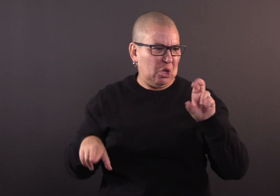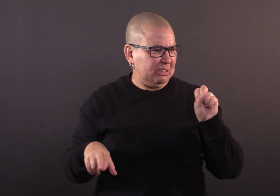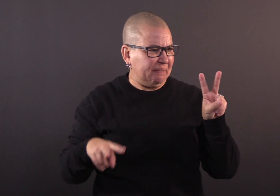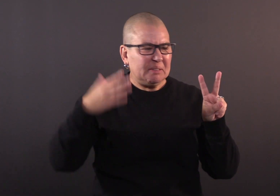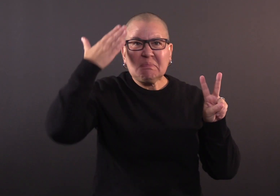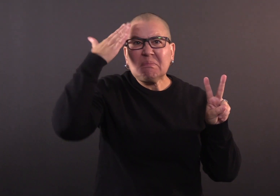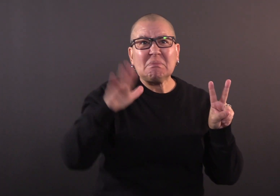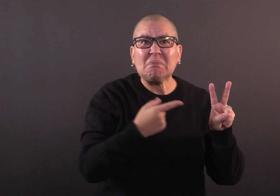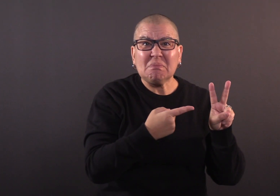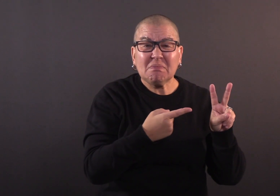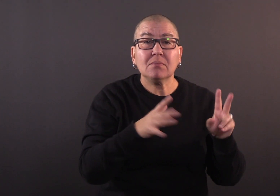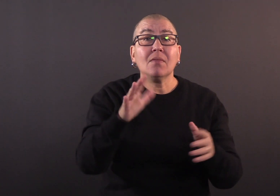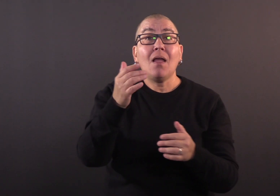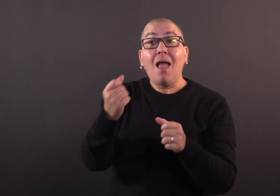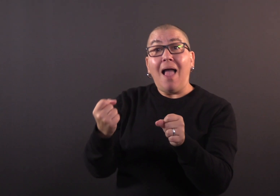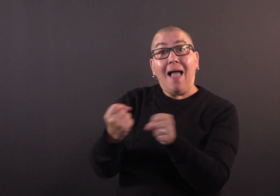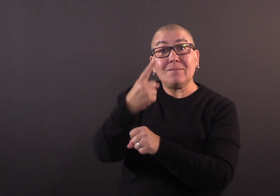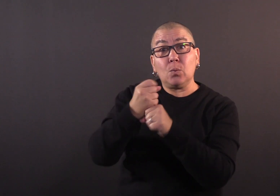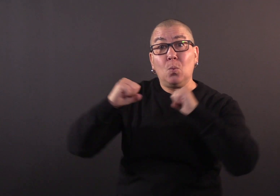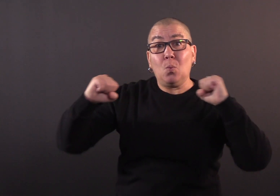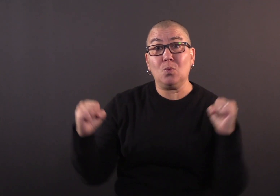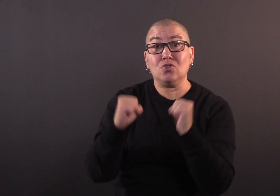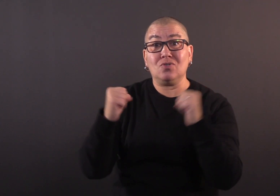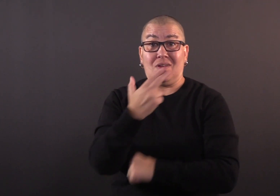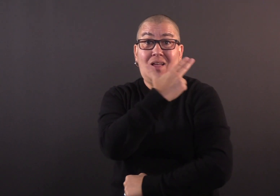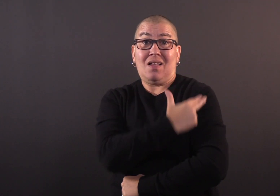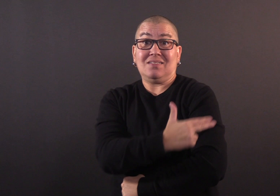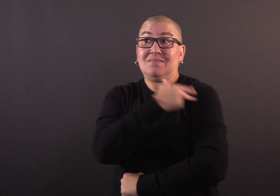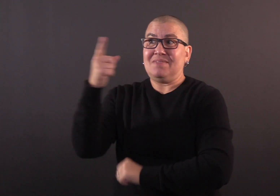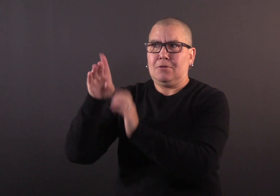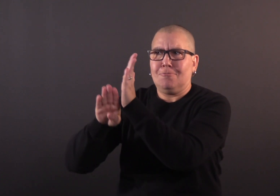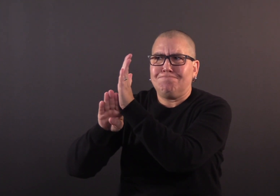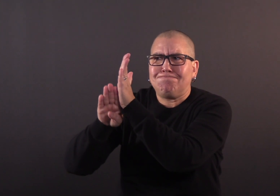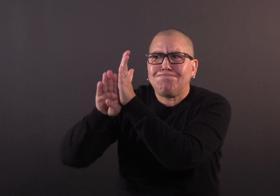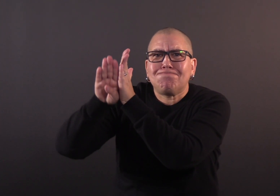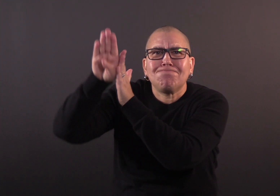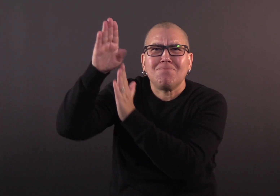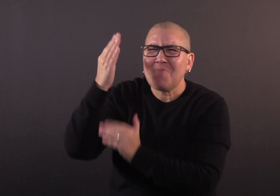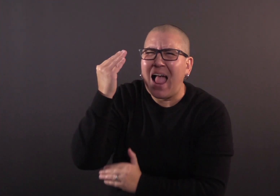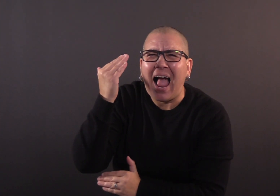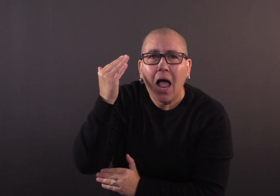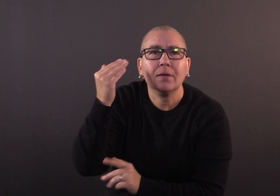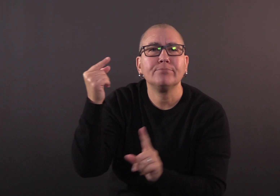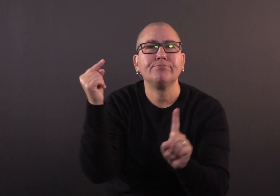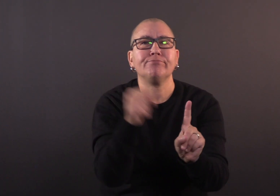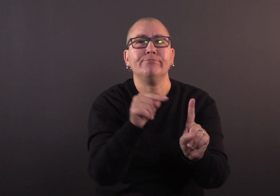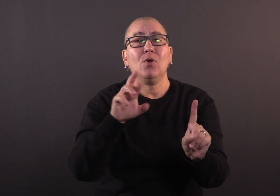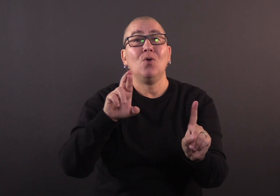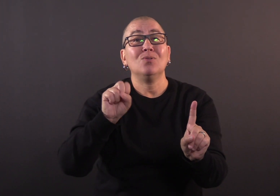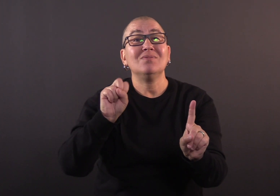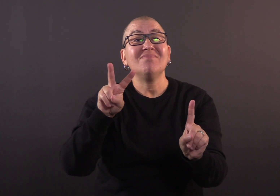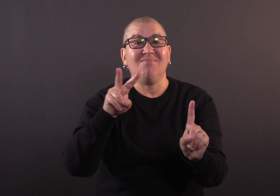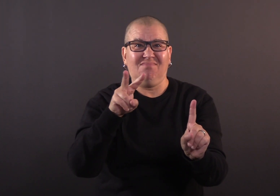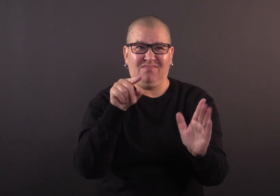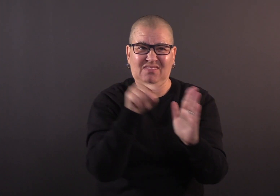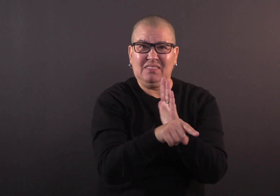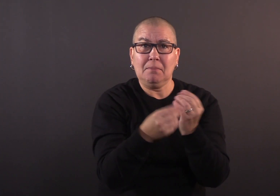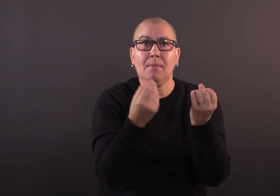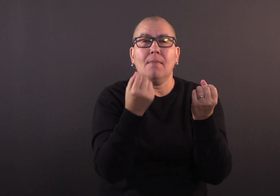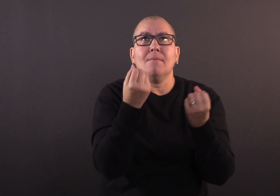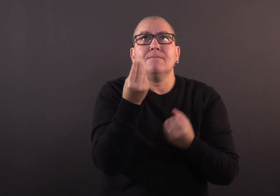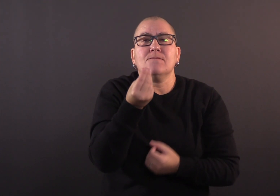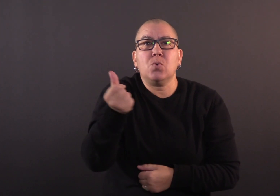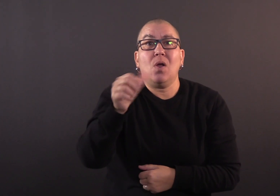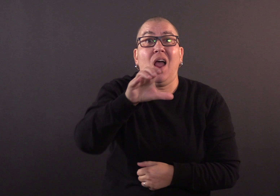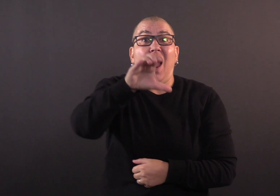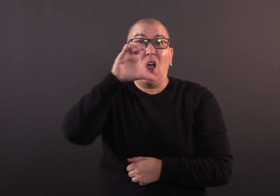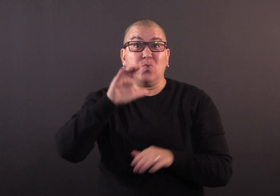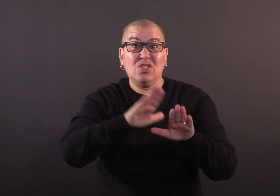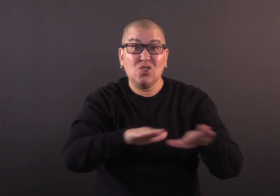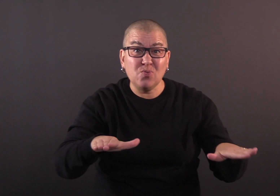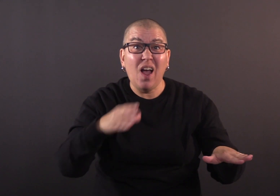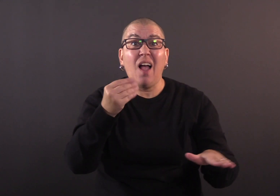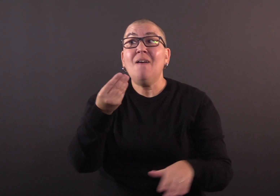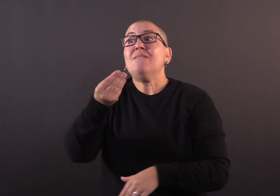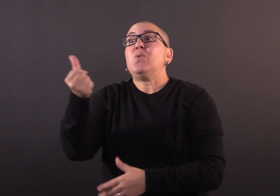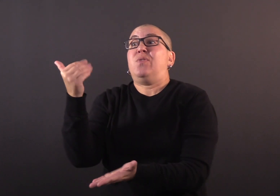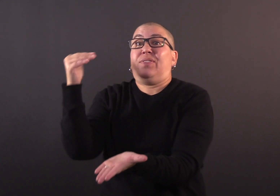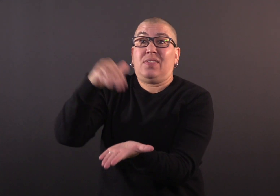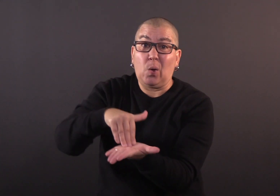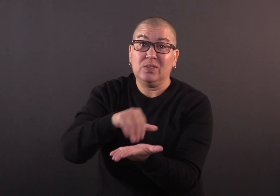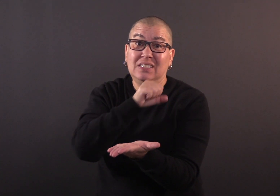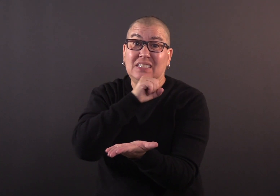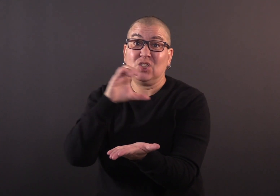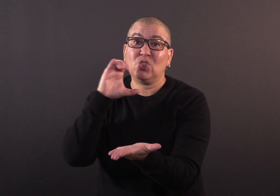RSV cases are rising in the Southeast. RSV vaccines from GSK and Pfizer are